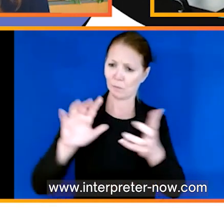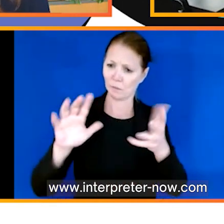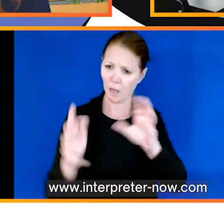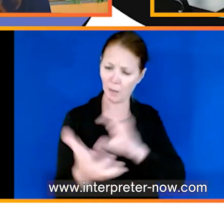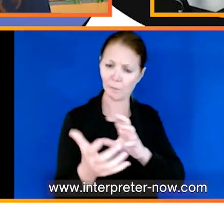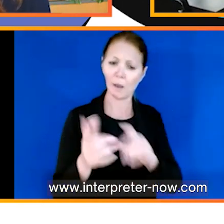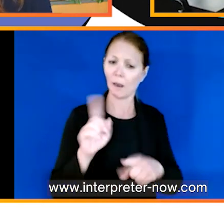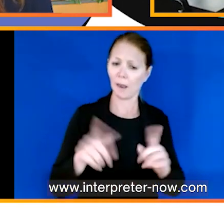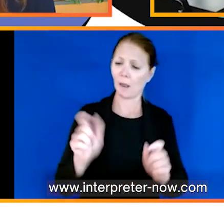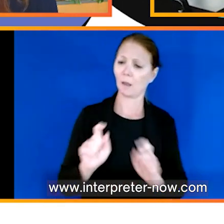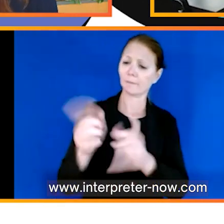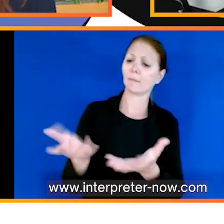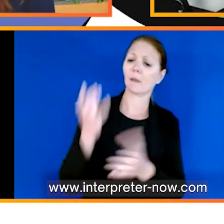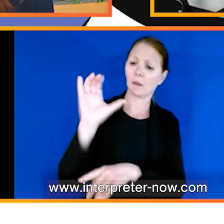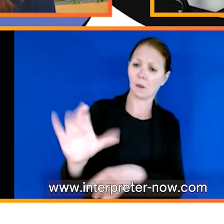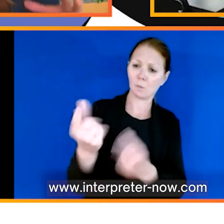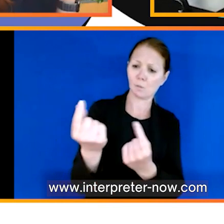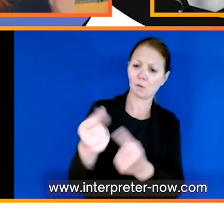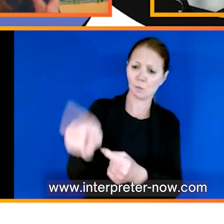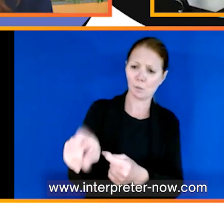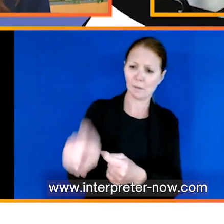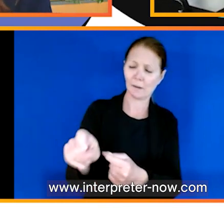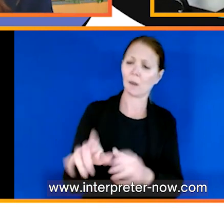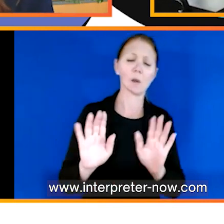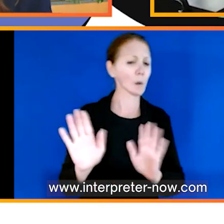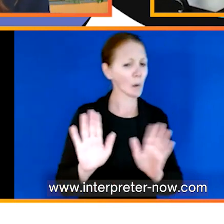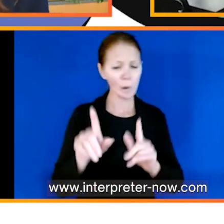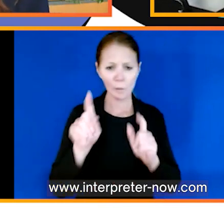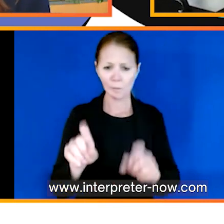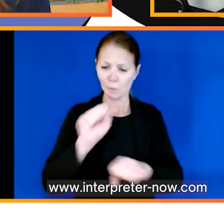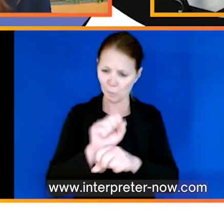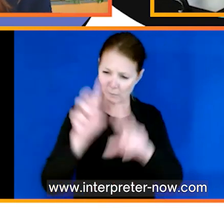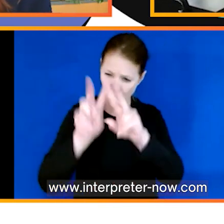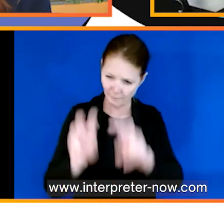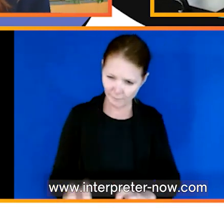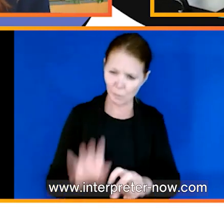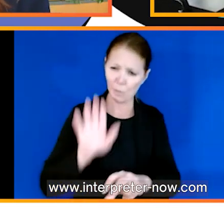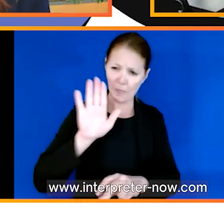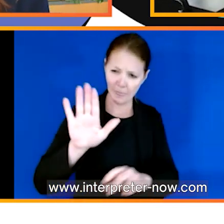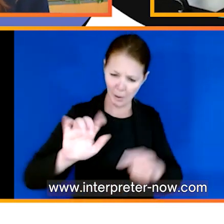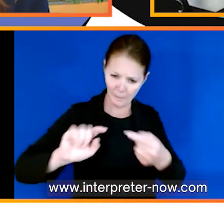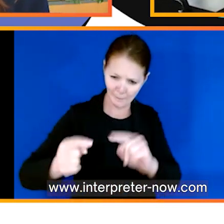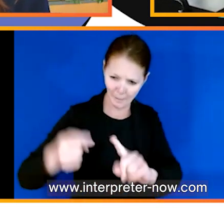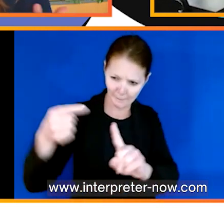That was a key piece that I learned in working with that team and finding a solution that